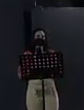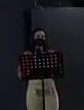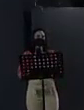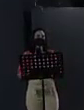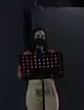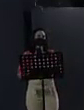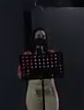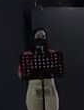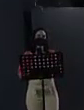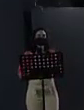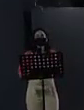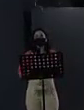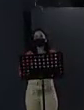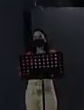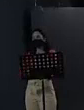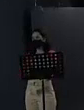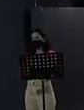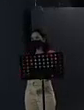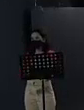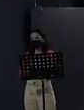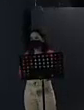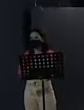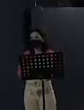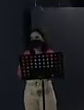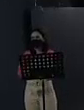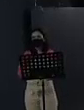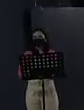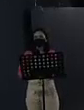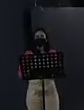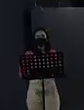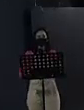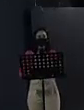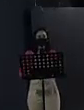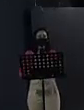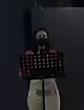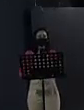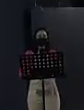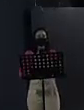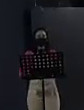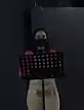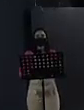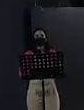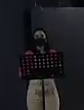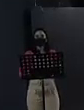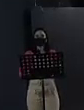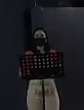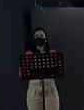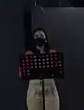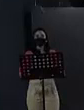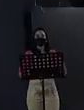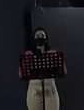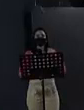reach as many women as possible. So, in that sense, feel confident that